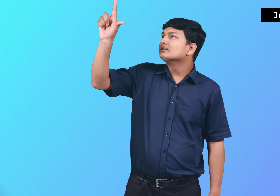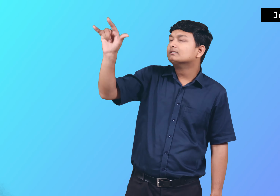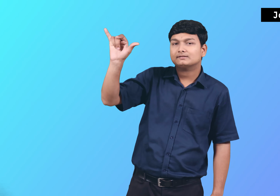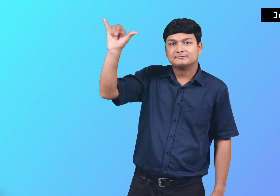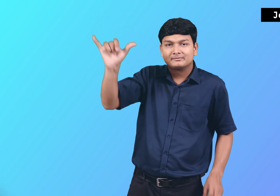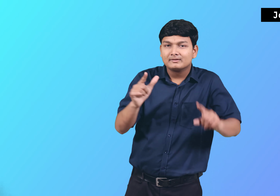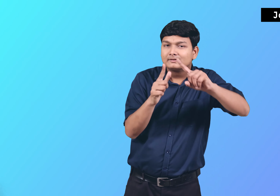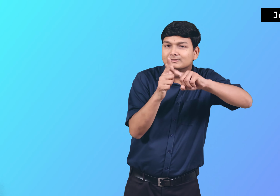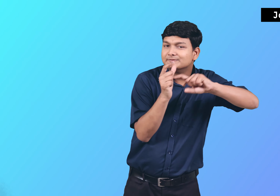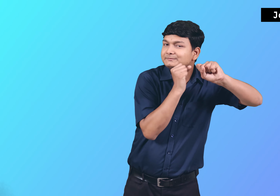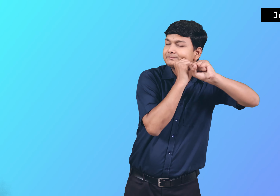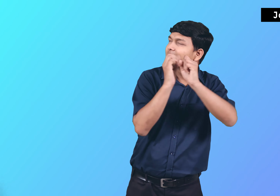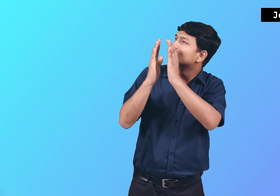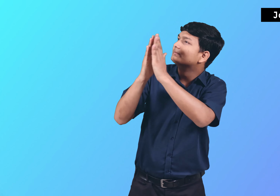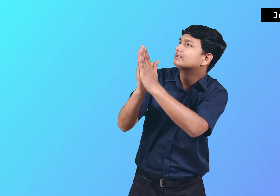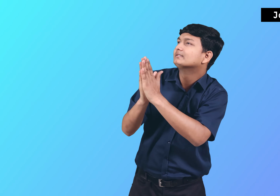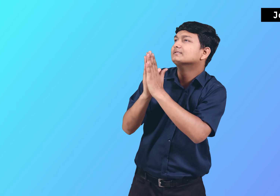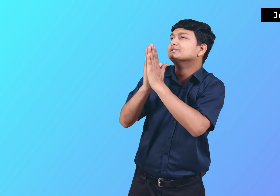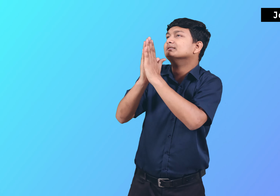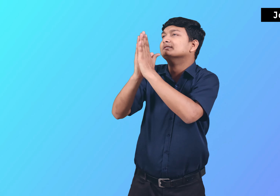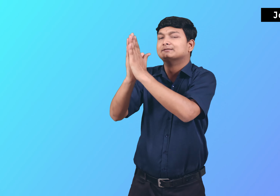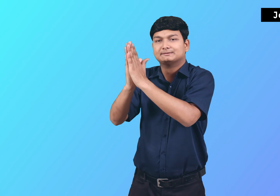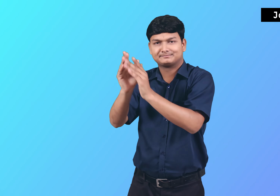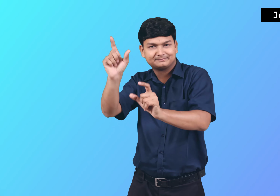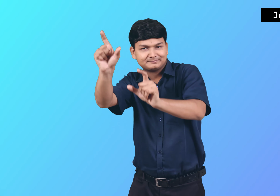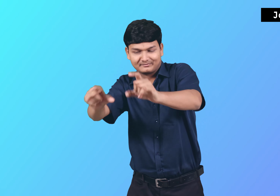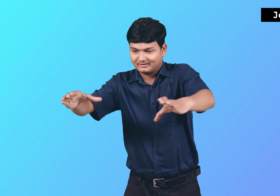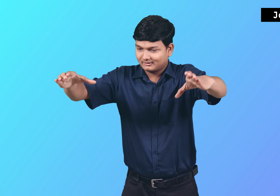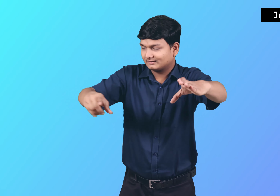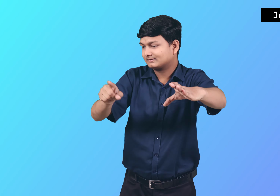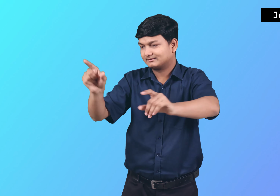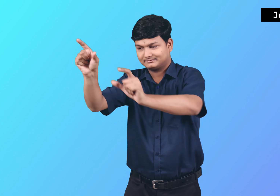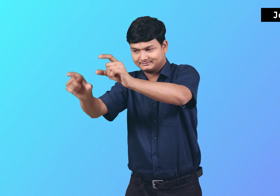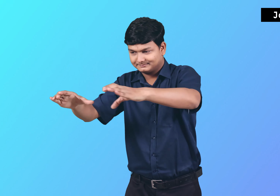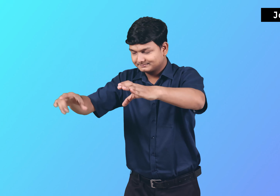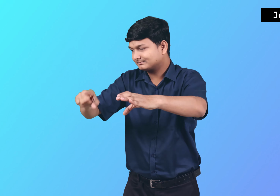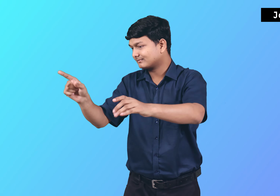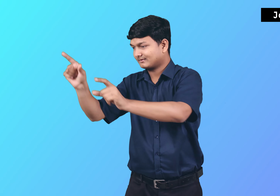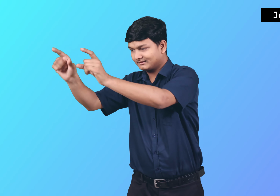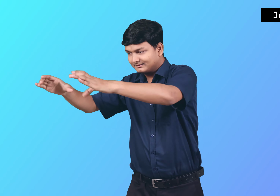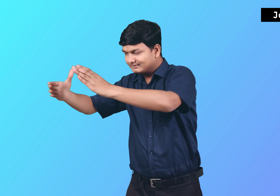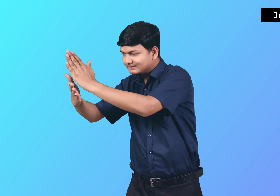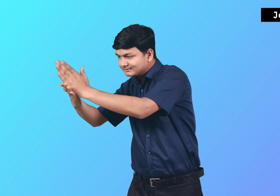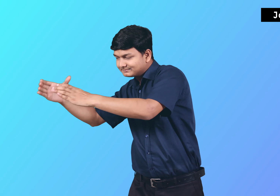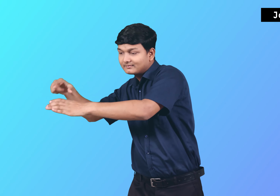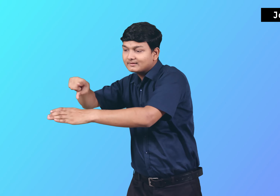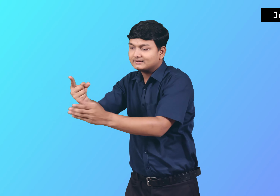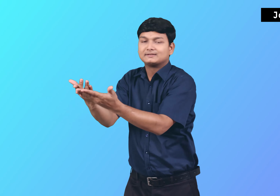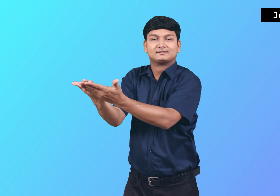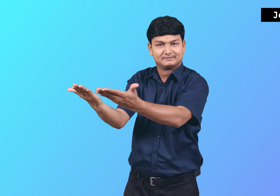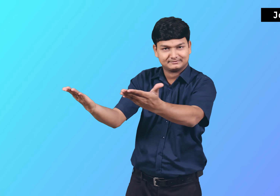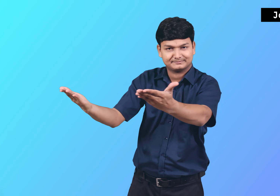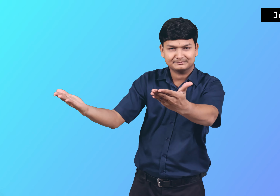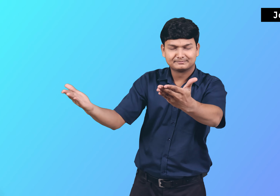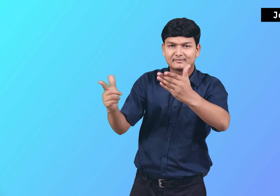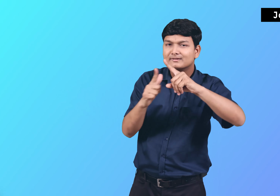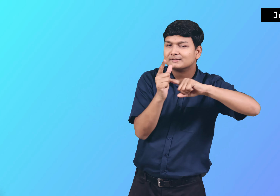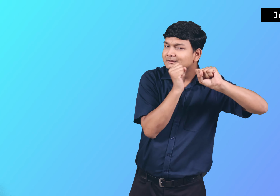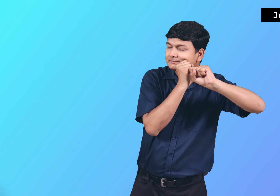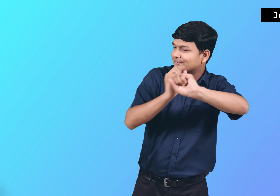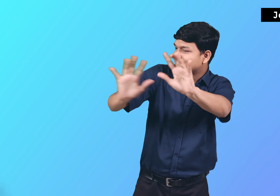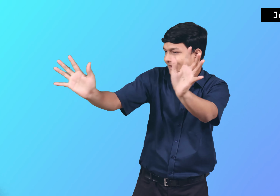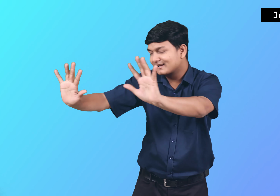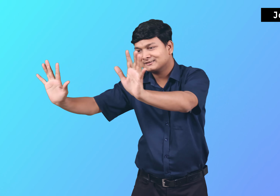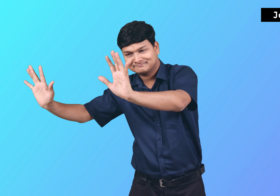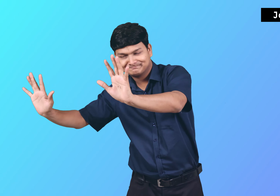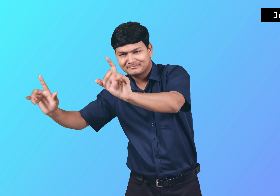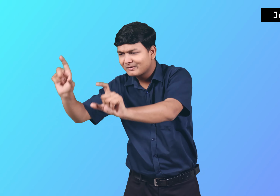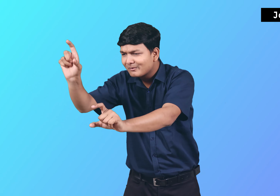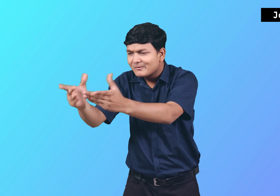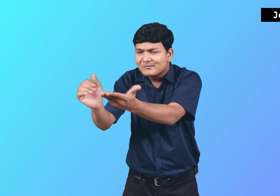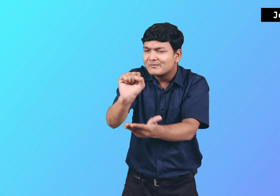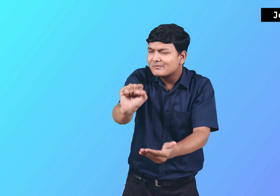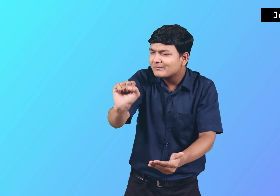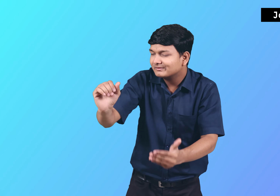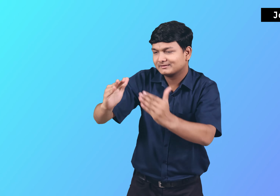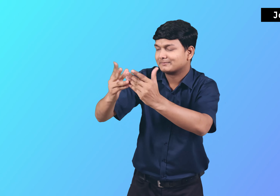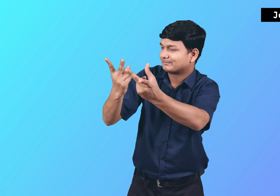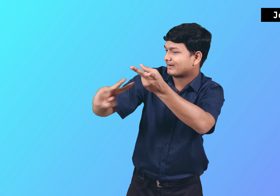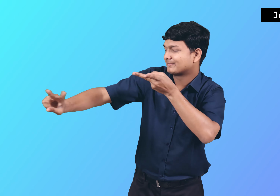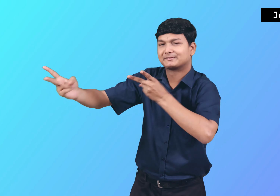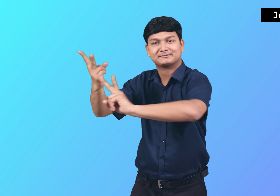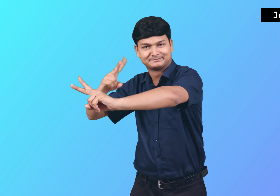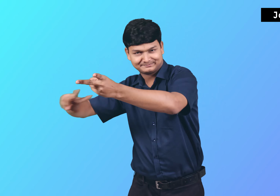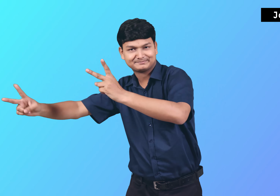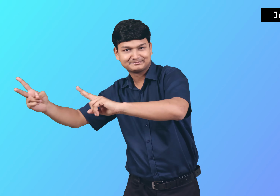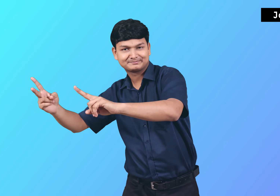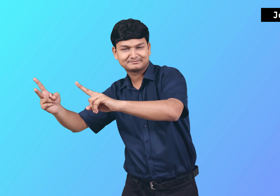Then Joshua said goodbye to them, and they left and went home.